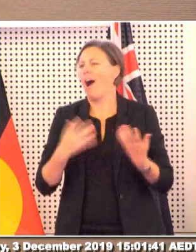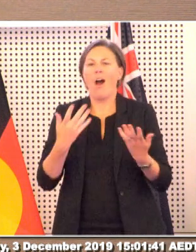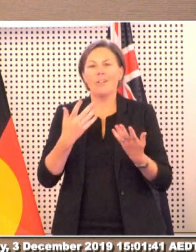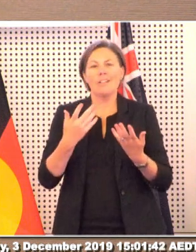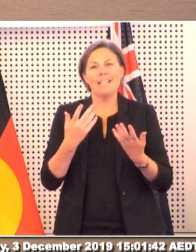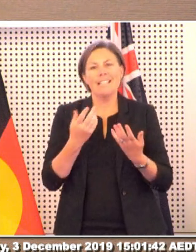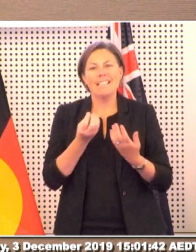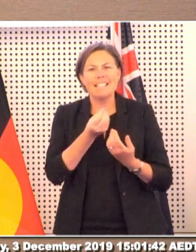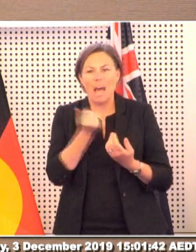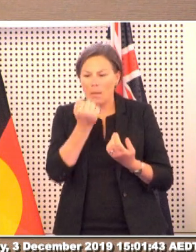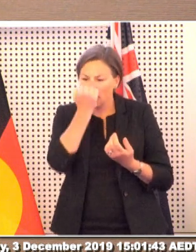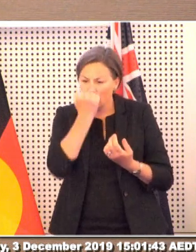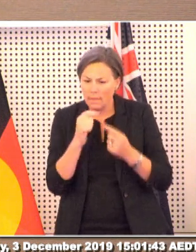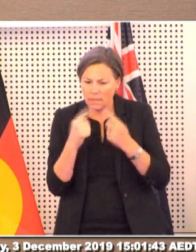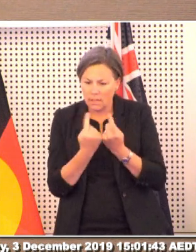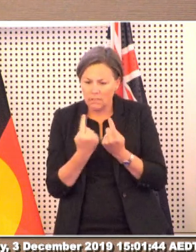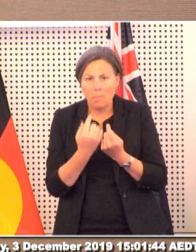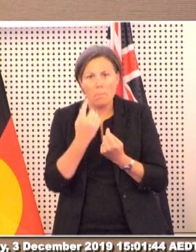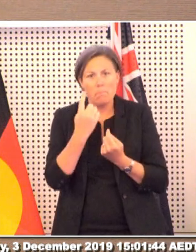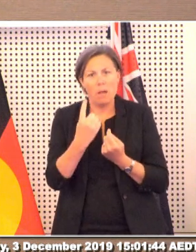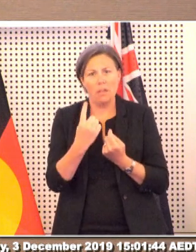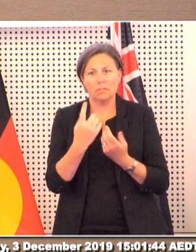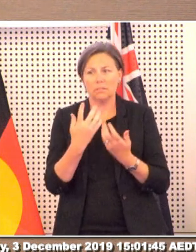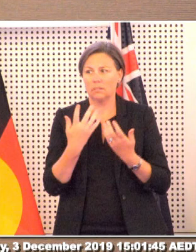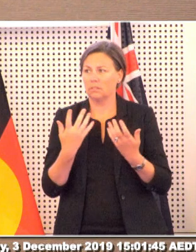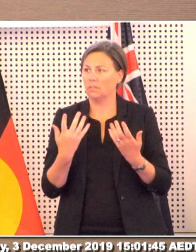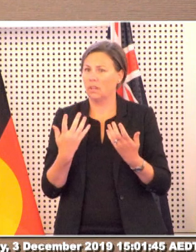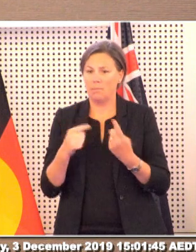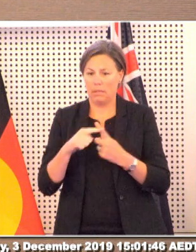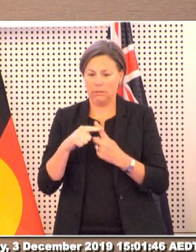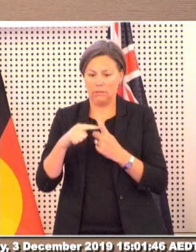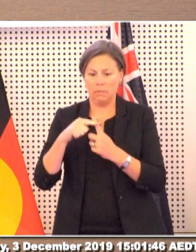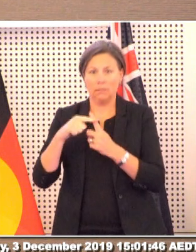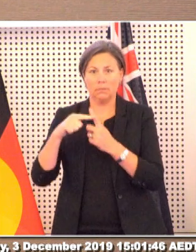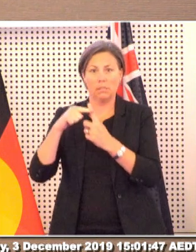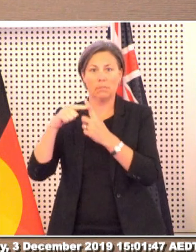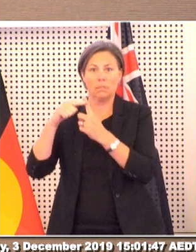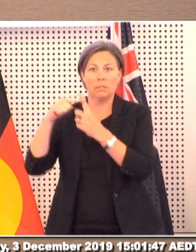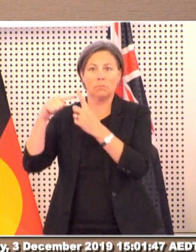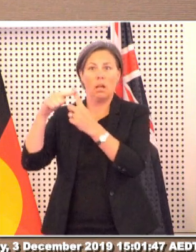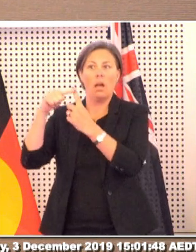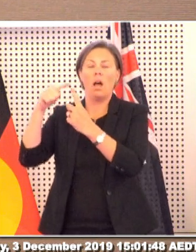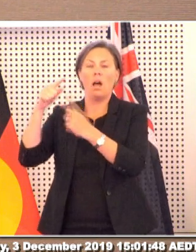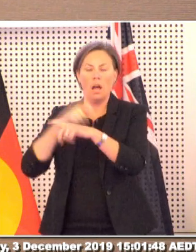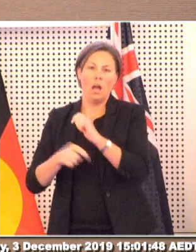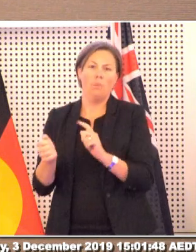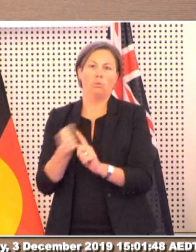those are the environments in which we live that contribute to the abuse and neglect of the residents.